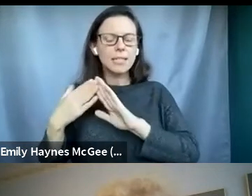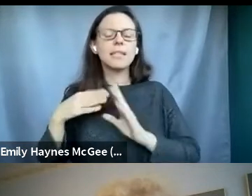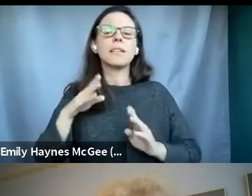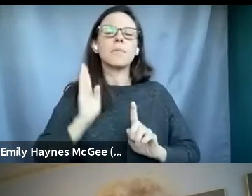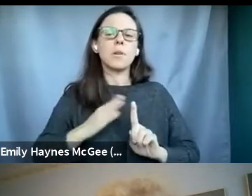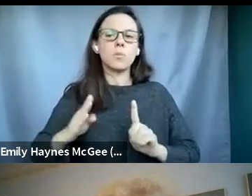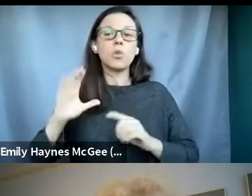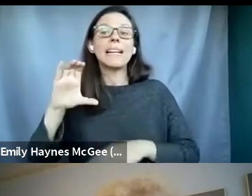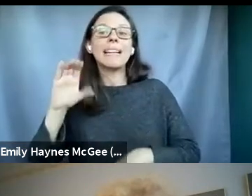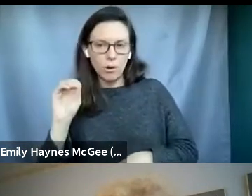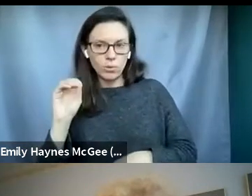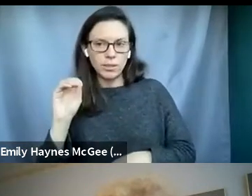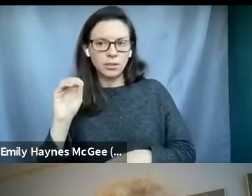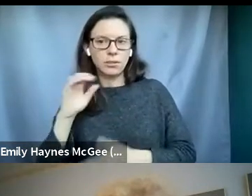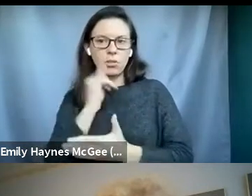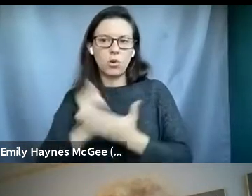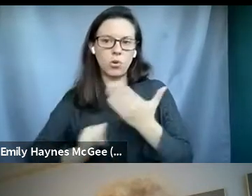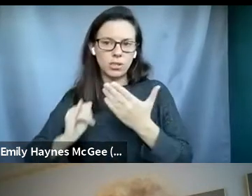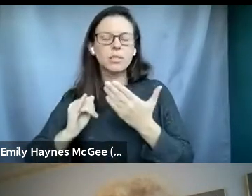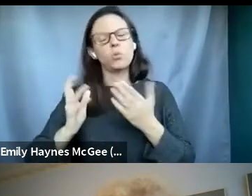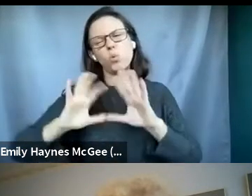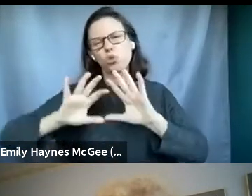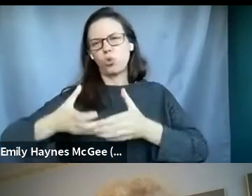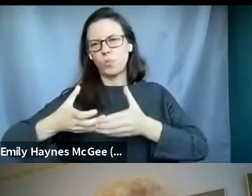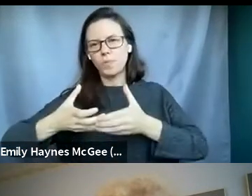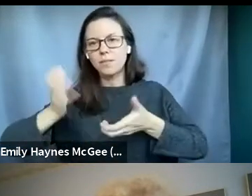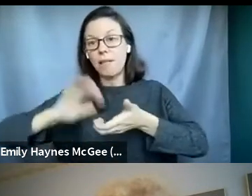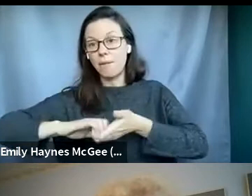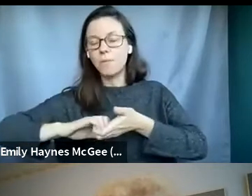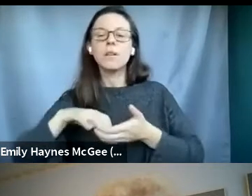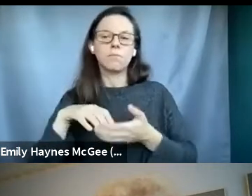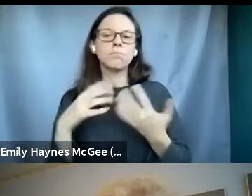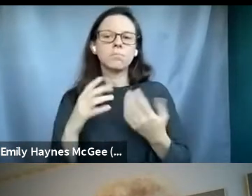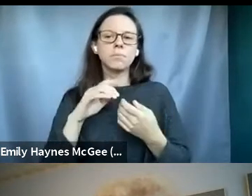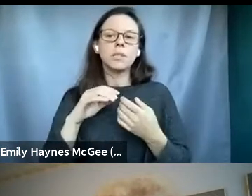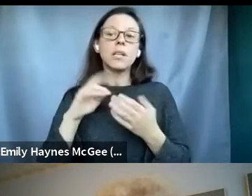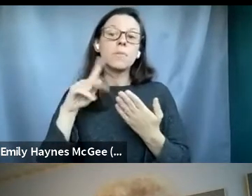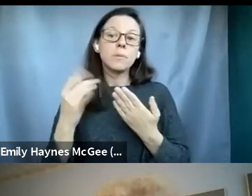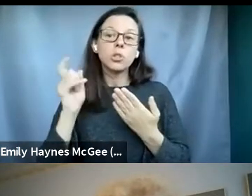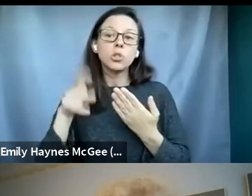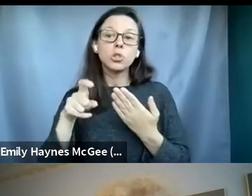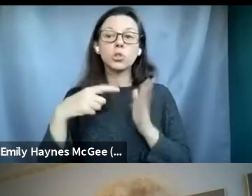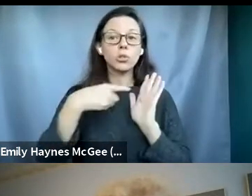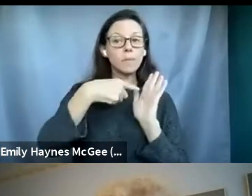groups, specifically, and that the project should be public facing and that they should